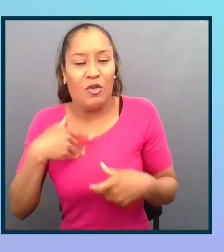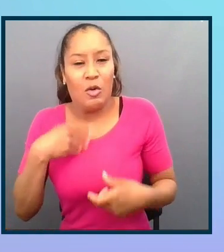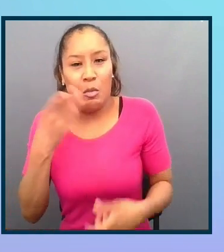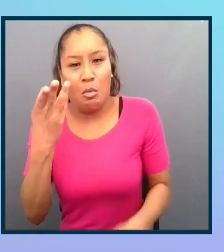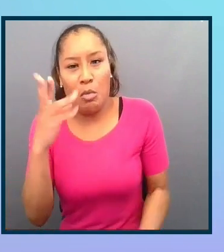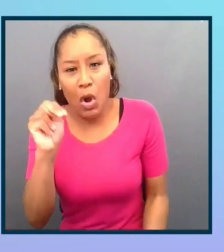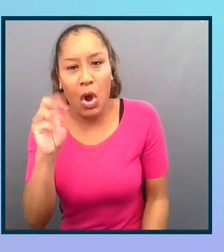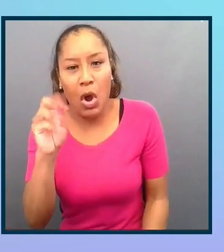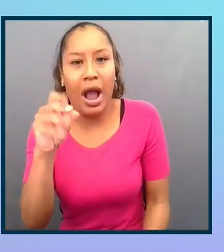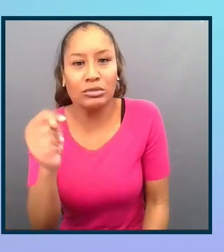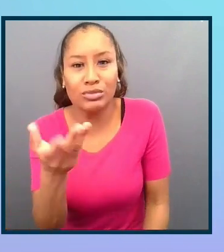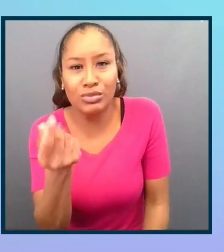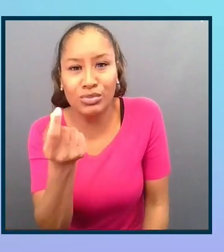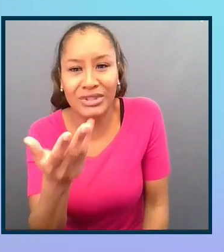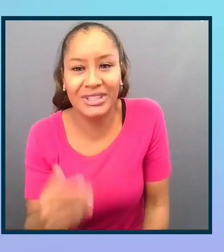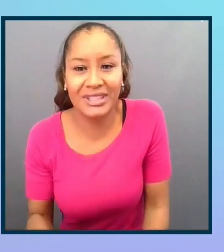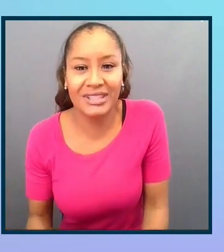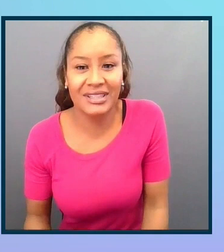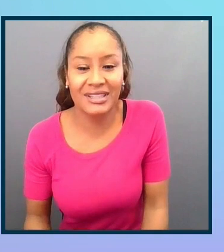Oh, that's the million dollar question.